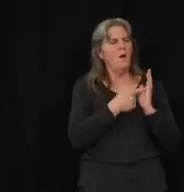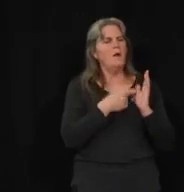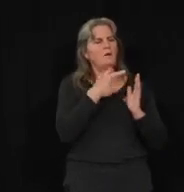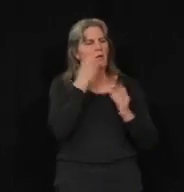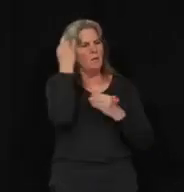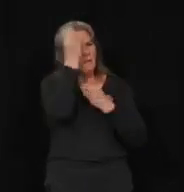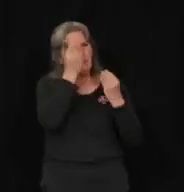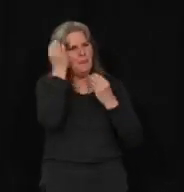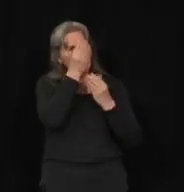cancelling the international